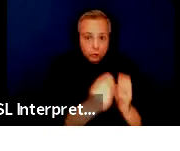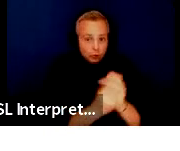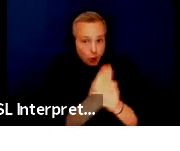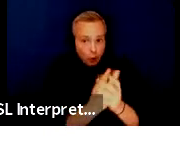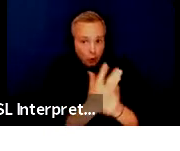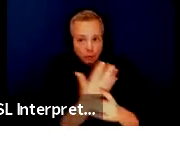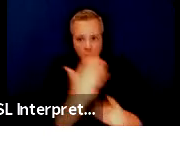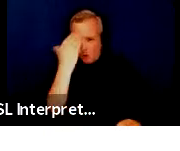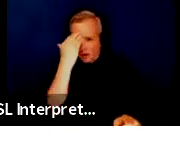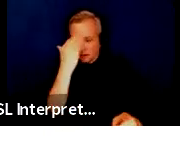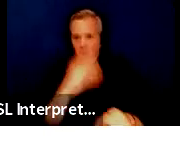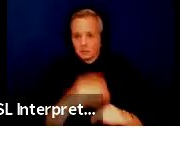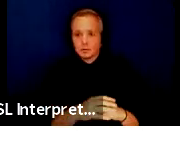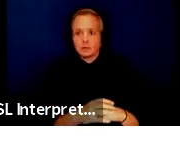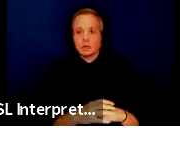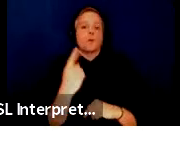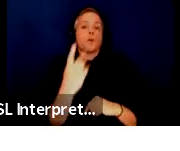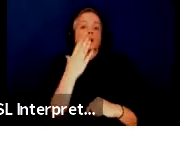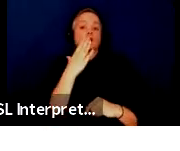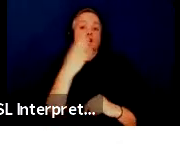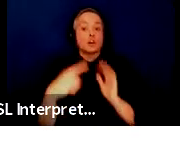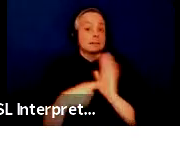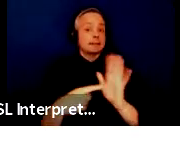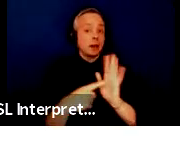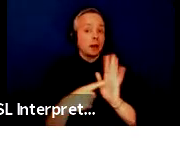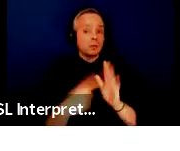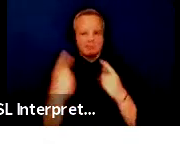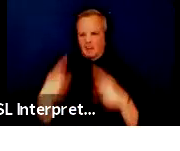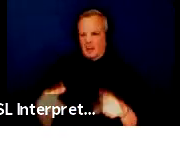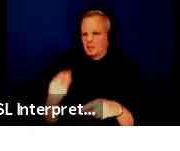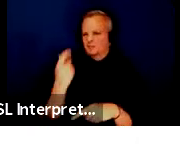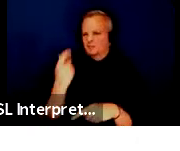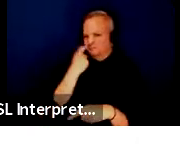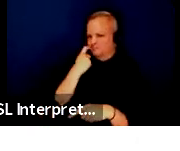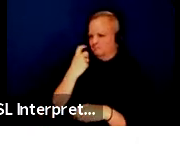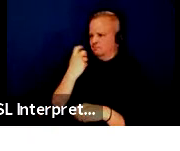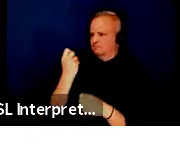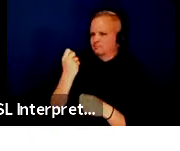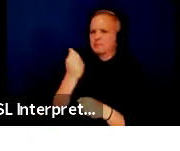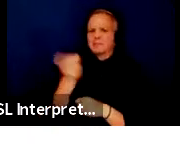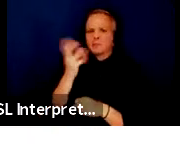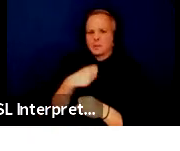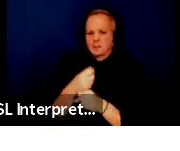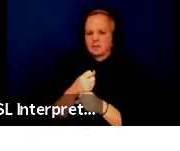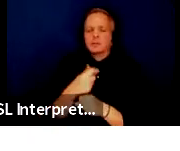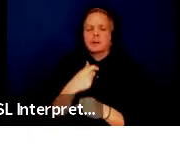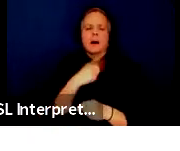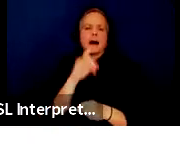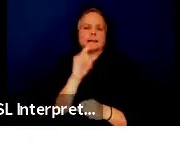A GREAT EXAMPLE OF THIS HAPPENED TO ME A FEW YEARS AGO WHEN I ATTENDED A SPINAL CORD INJURY RESEARCH EVENT.